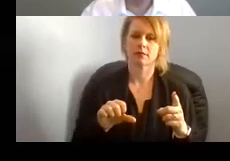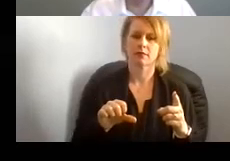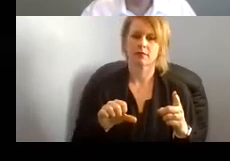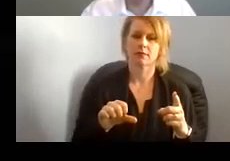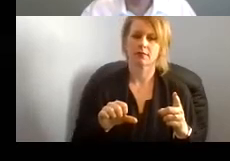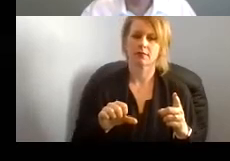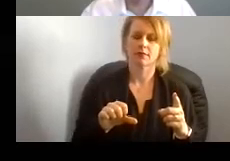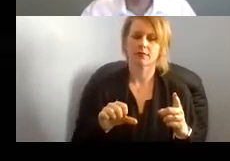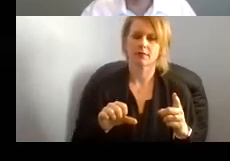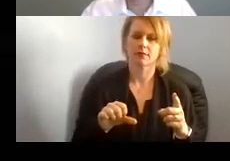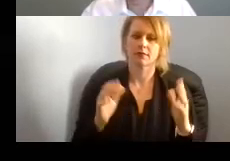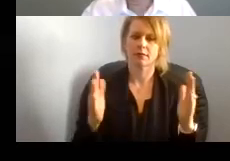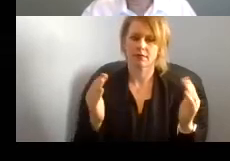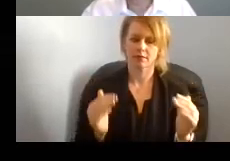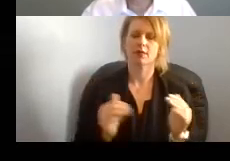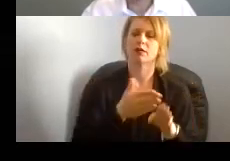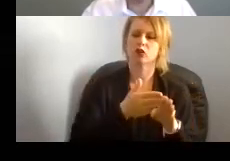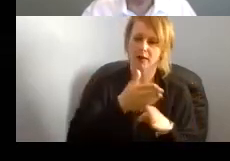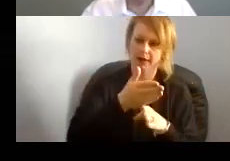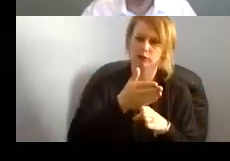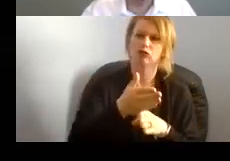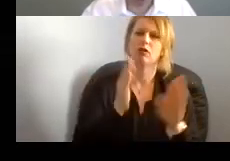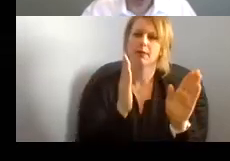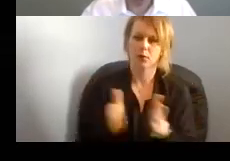There’s a section on professional preparation and self-care.